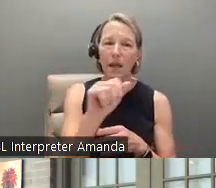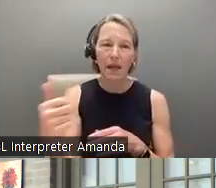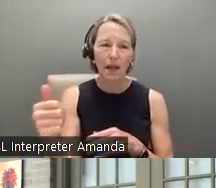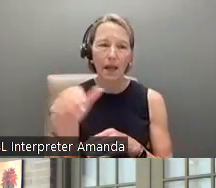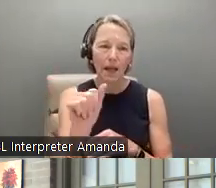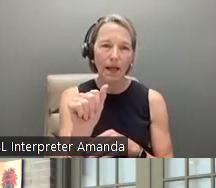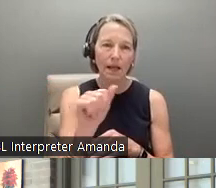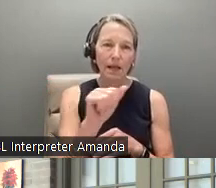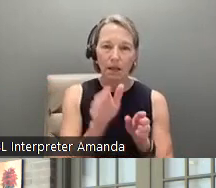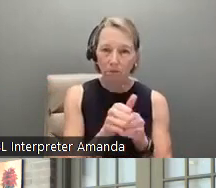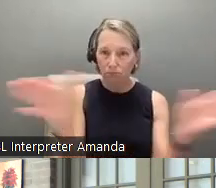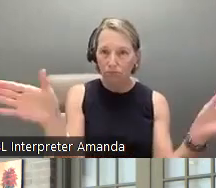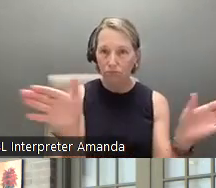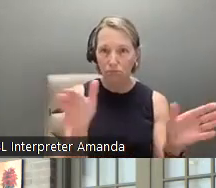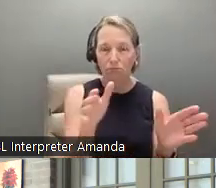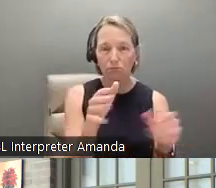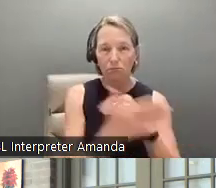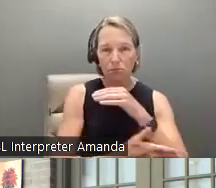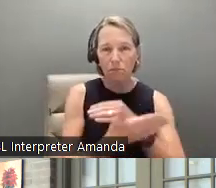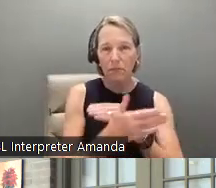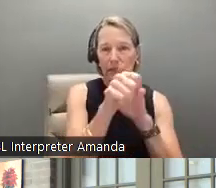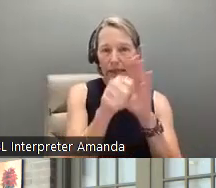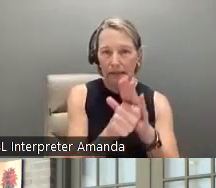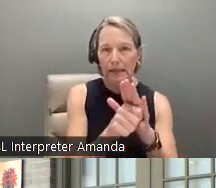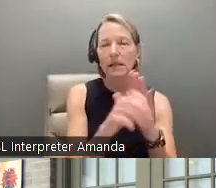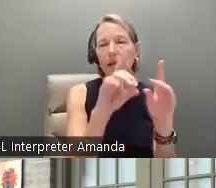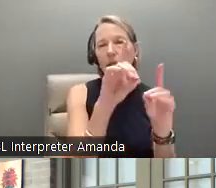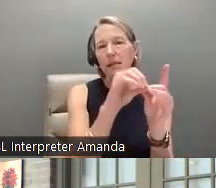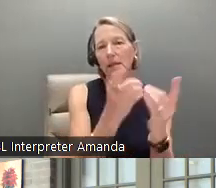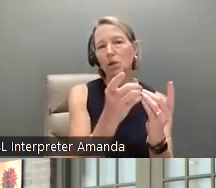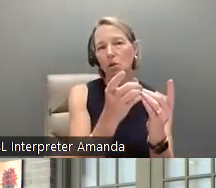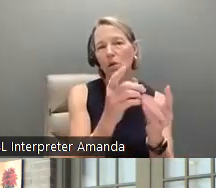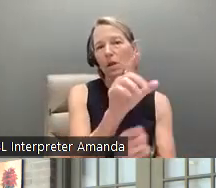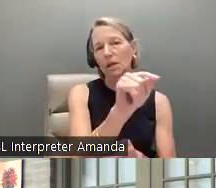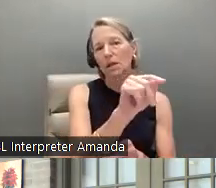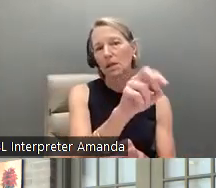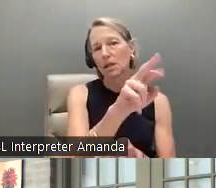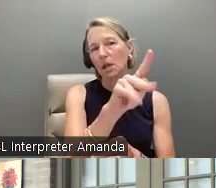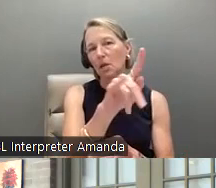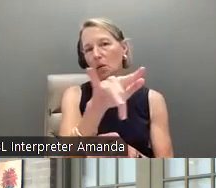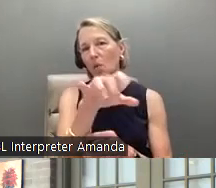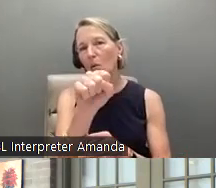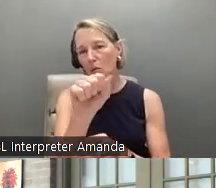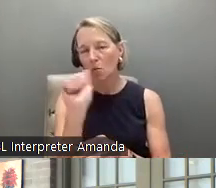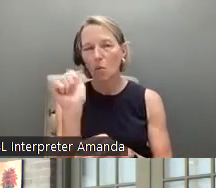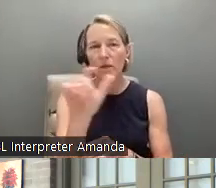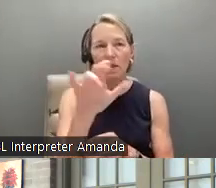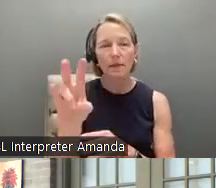um nationwide in all states districts and territories all right and next slide